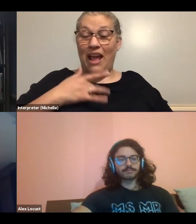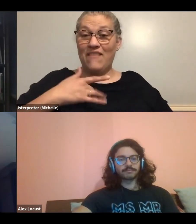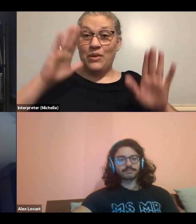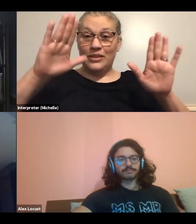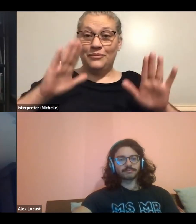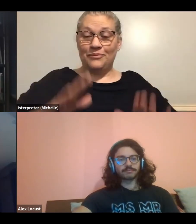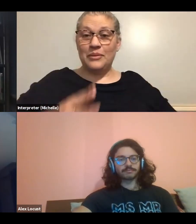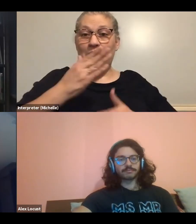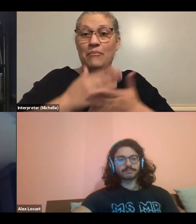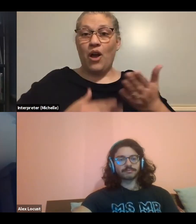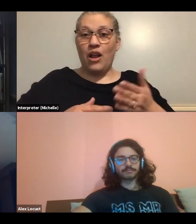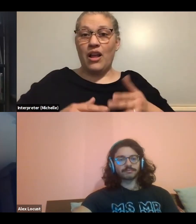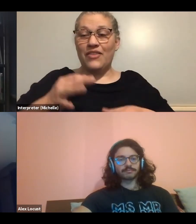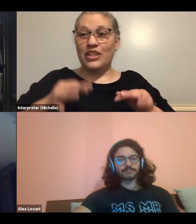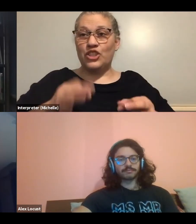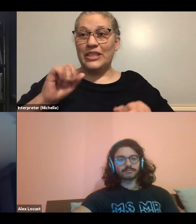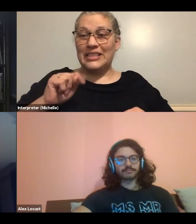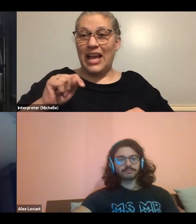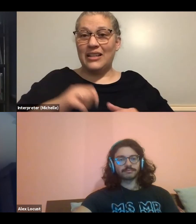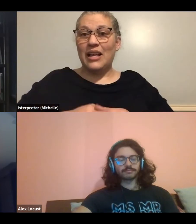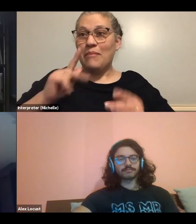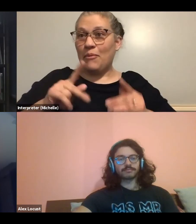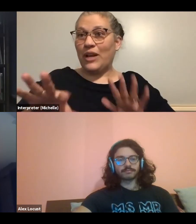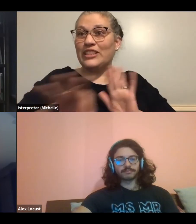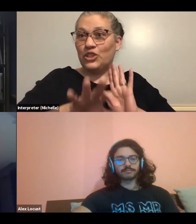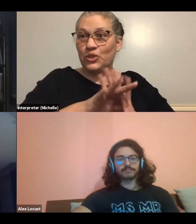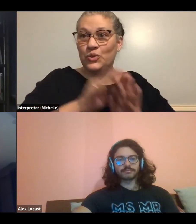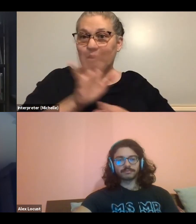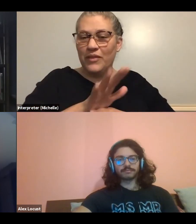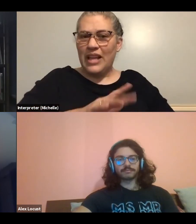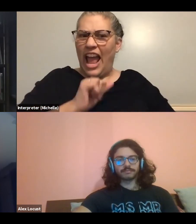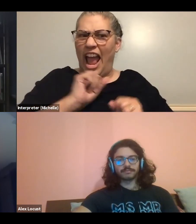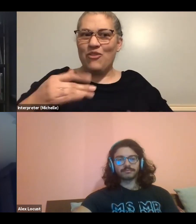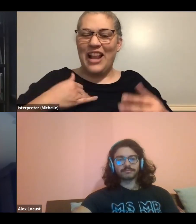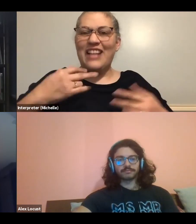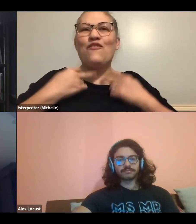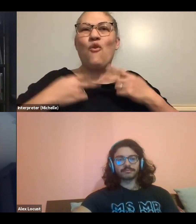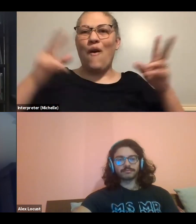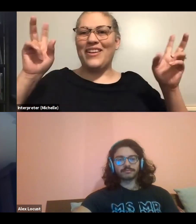Matthew Alaniz: And we're all listened to and just because you know we're all people with disabilities in that room, we can disagree and we can argue.